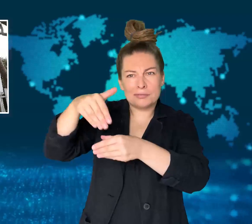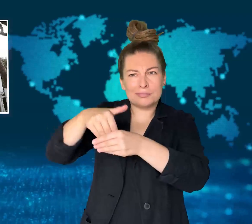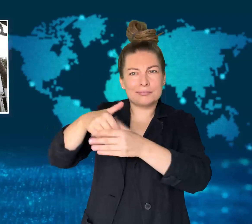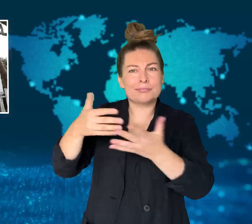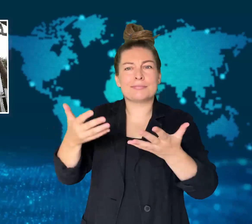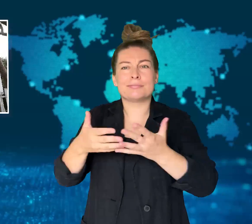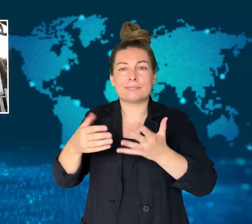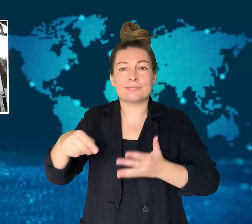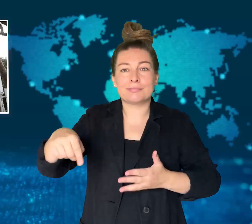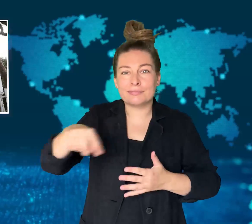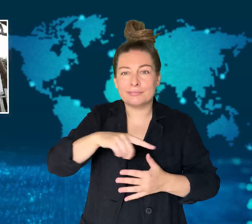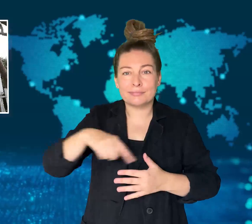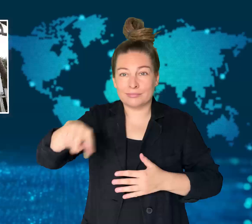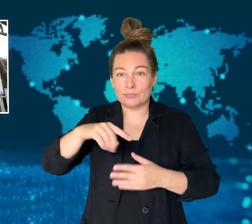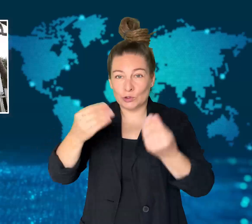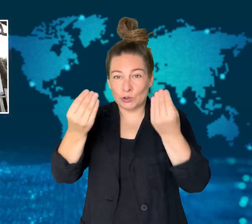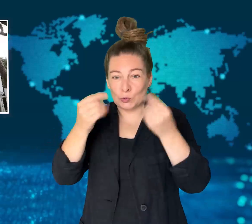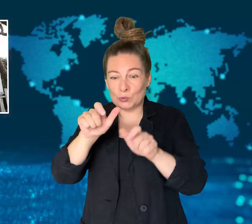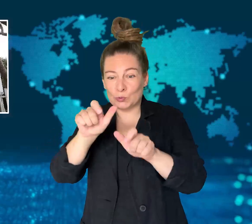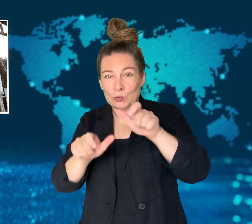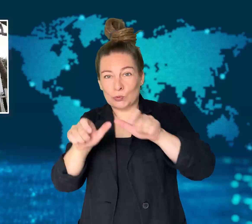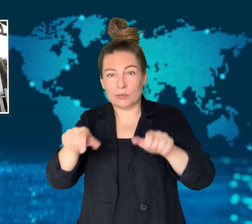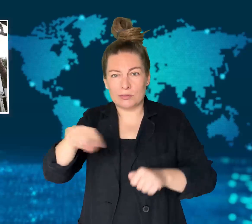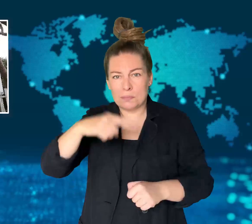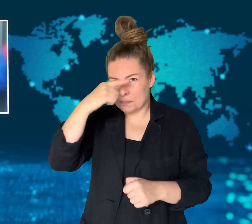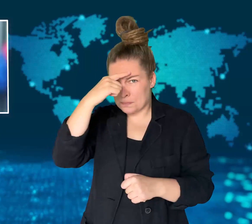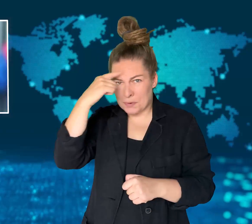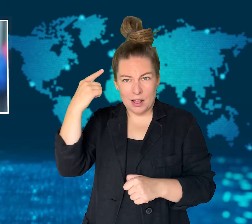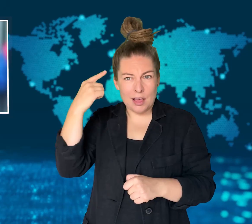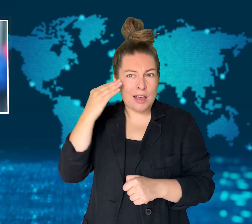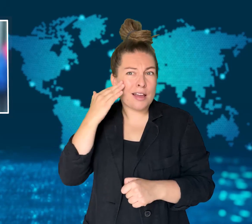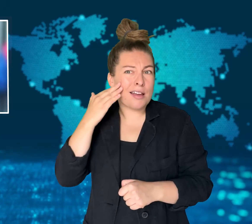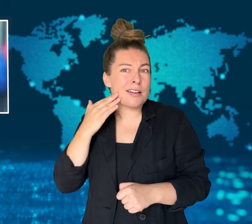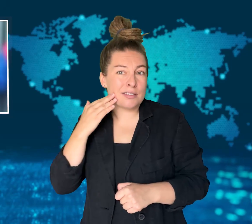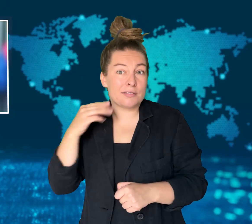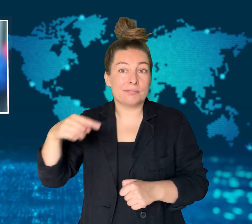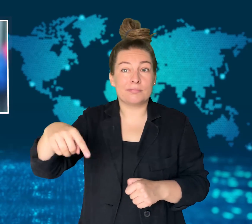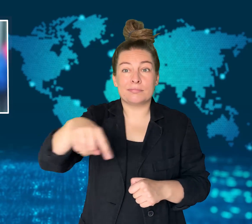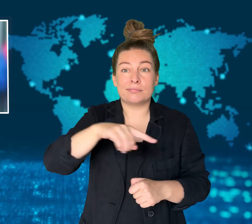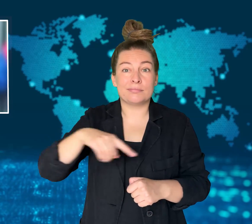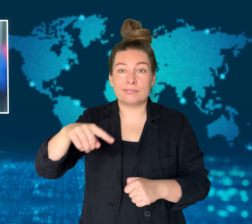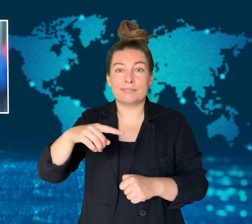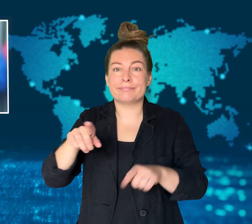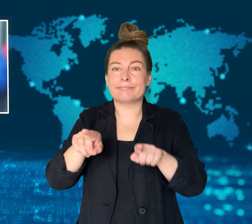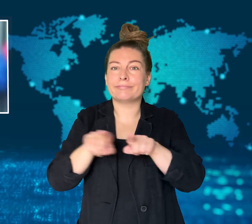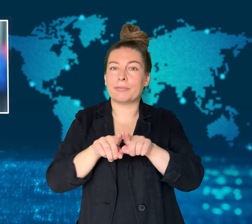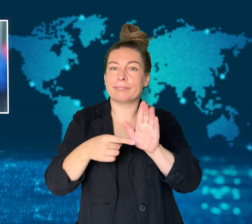Four South African schoolchildren made a video with